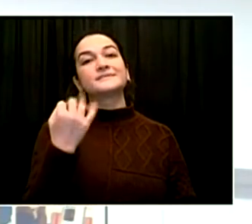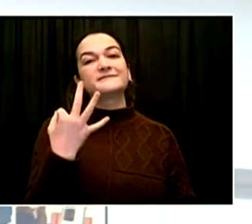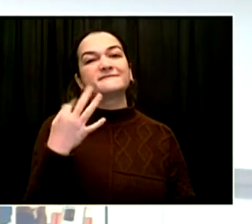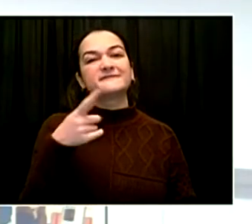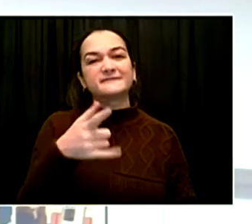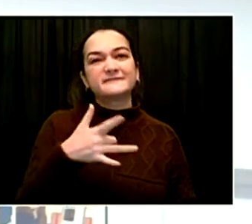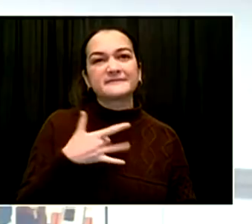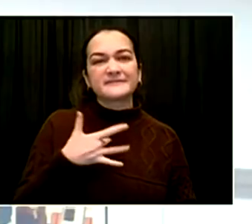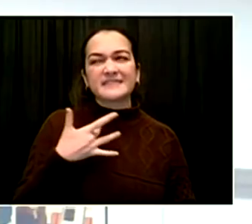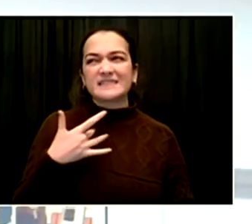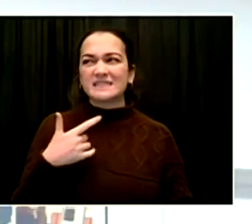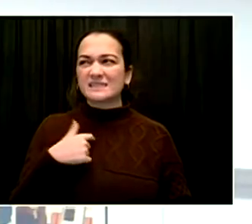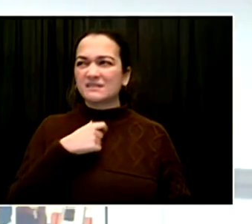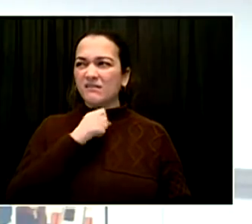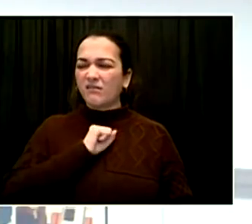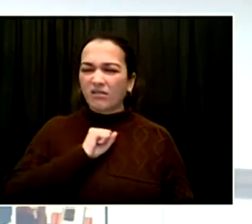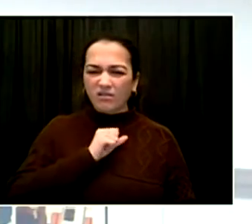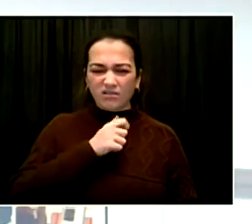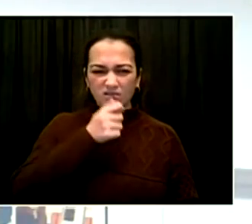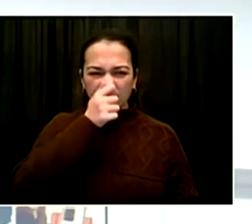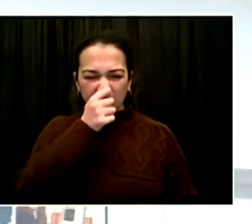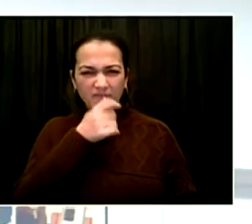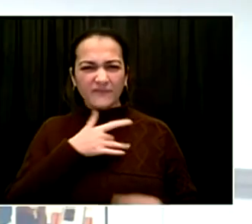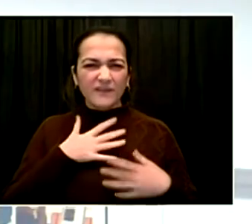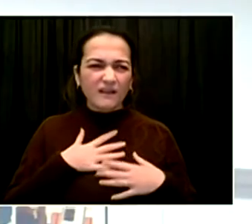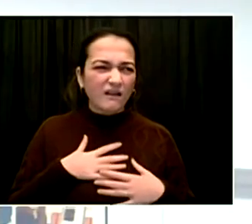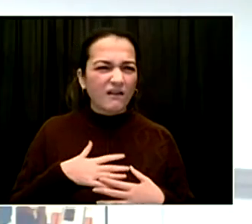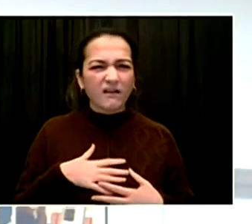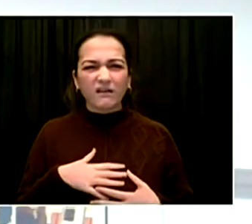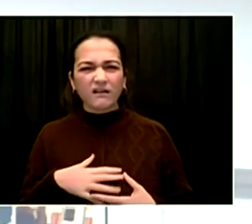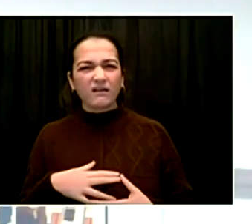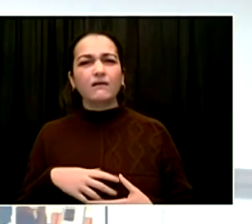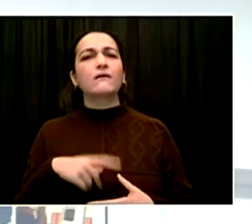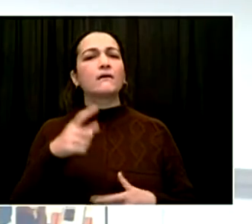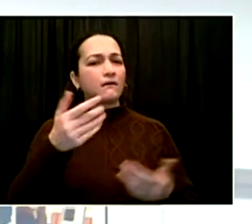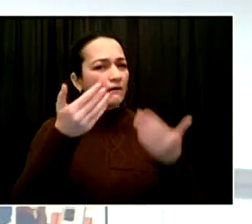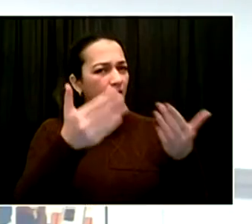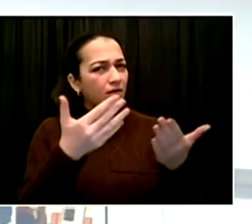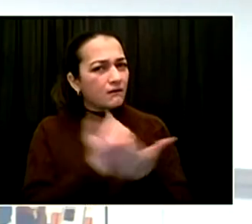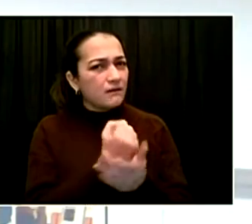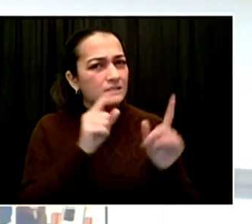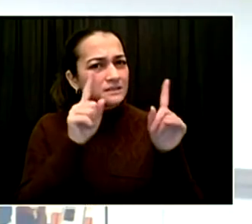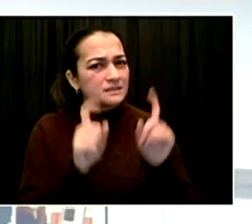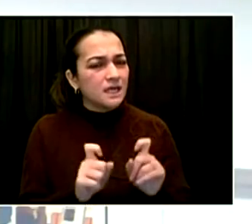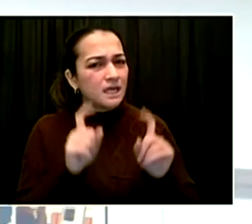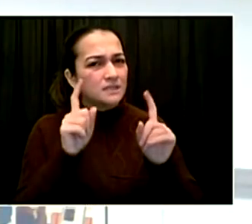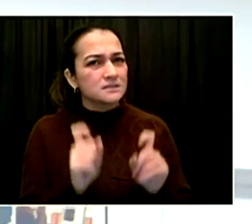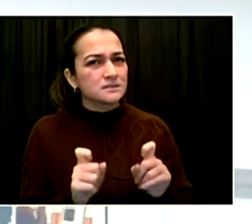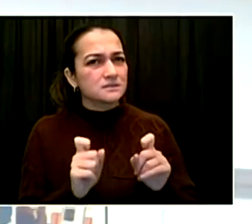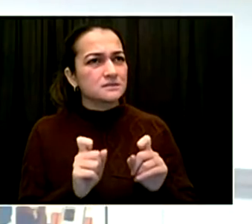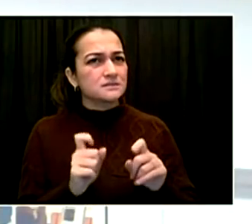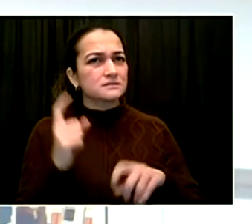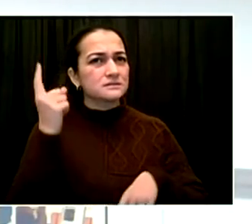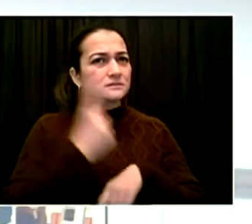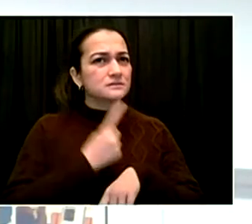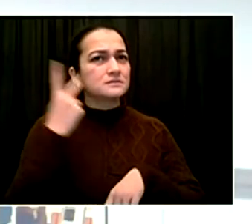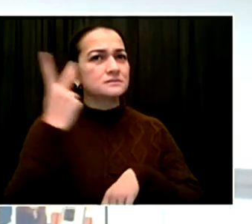THE SECOND THING TO EMPHASIZE IS, PARTICULARLY, IF YOU ARE STILL WAITING FOR YOUR RESULT BUT YOU HAVE SYMPTOMS, IT IS